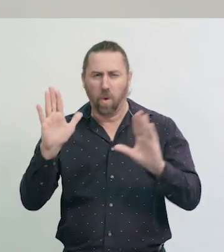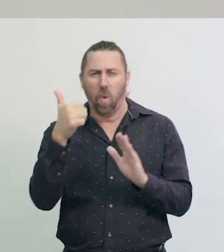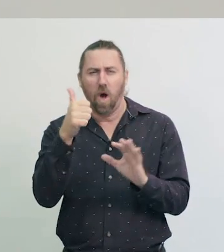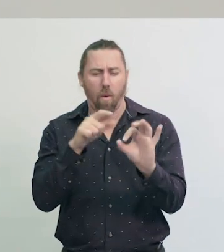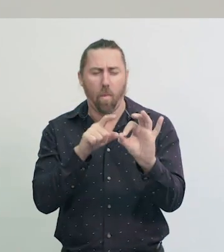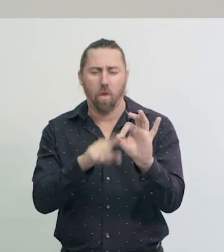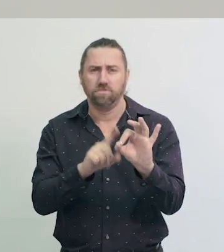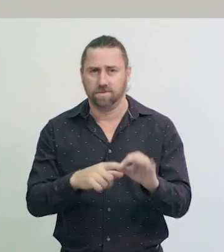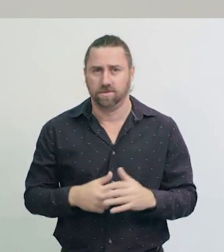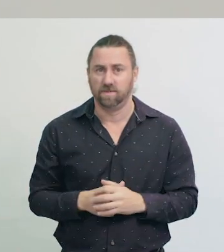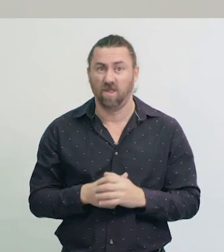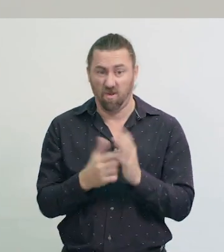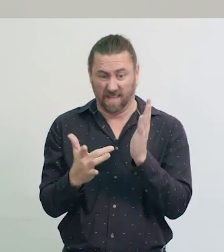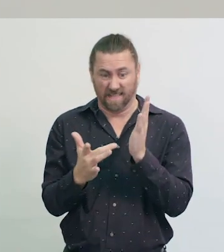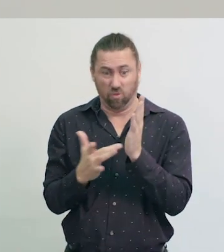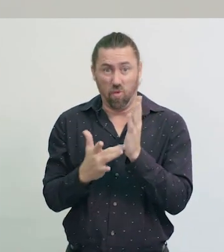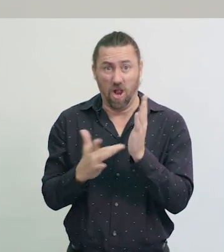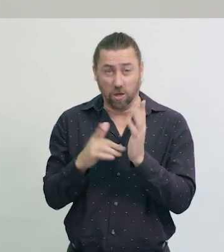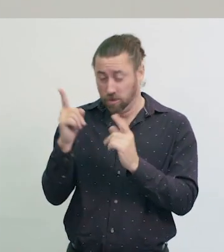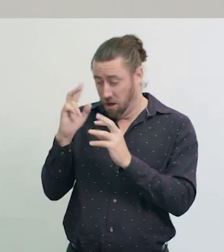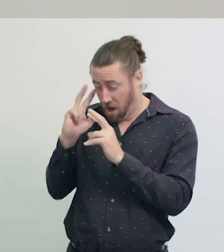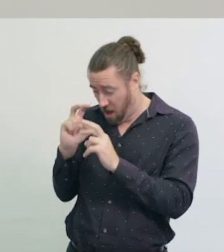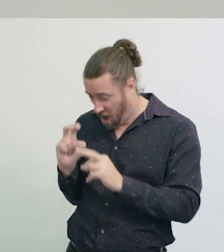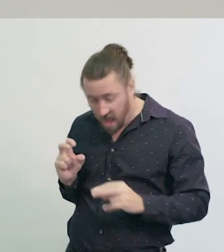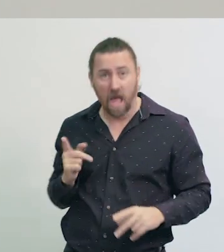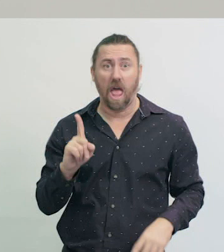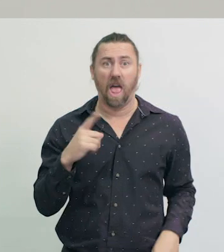It is this technology that we now have in our mobile phones,